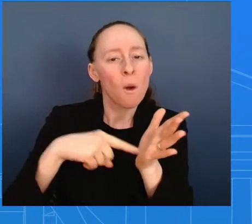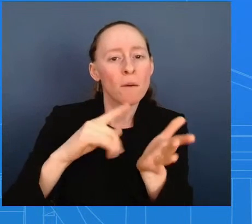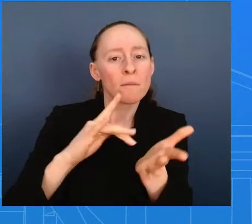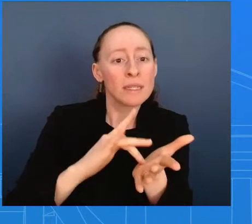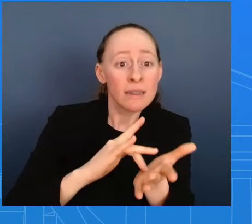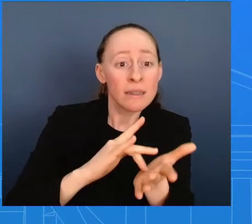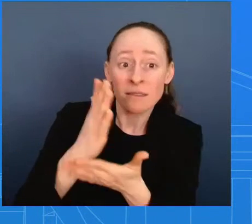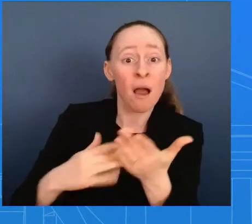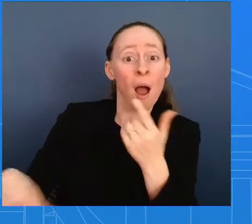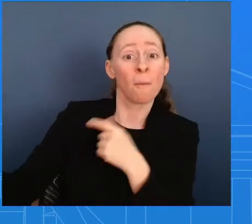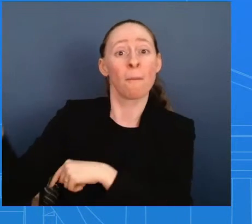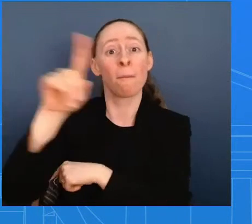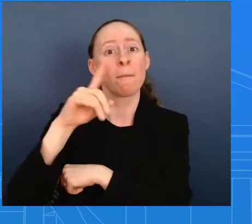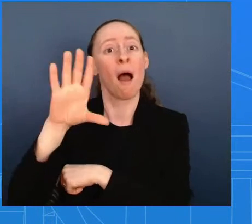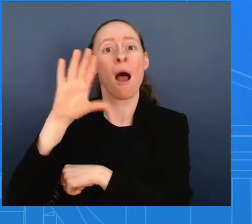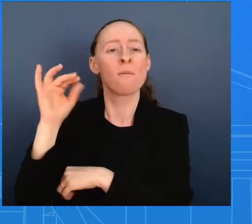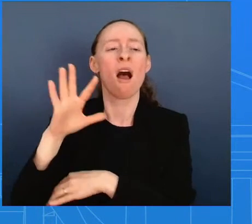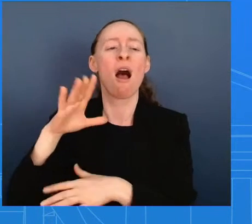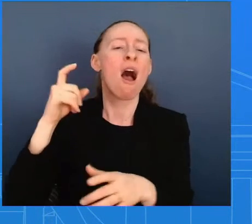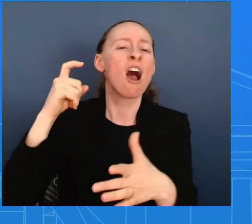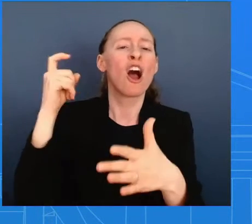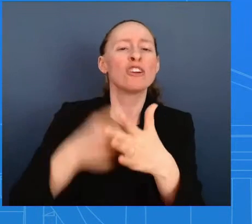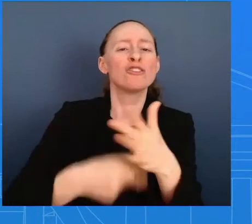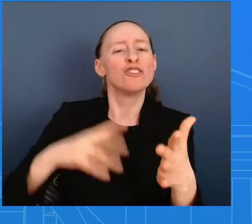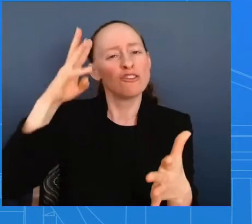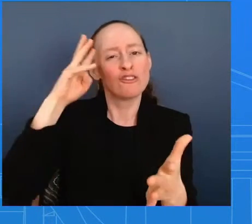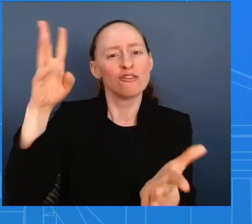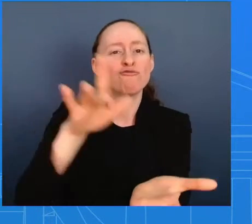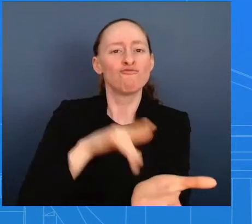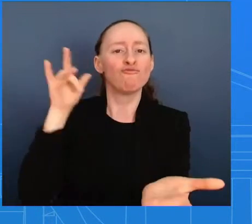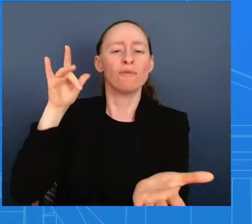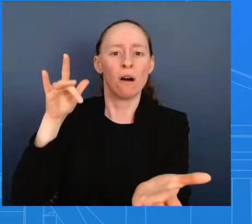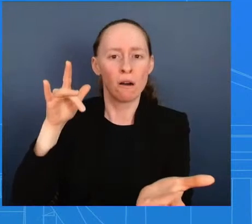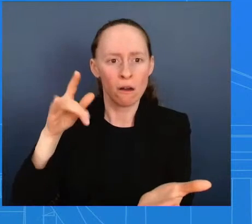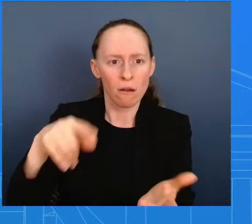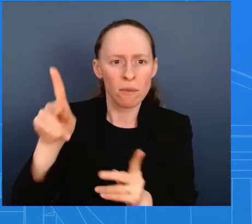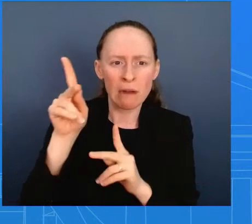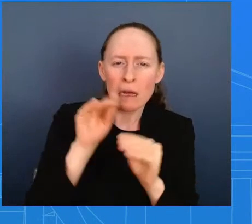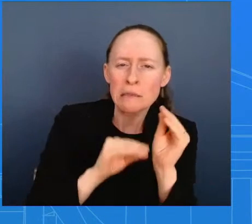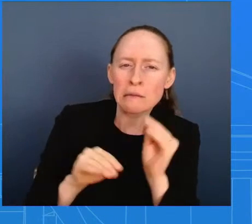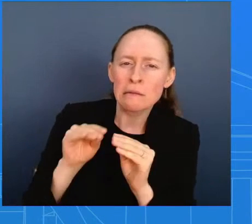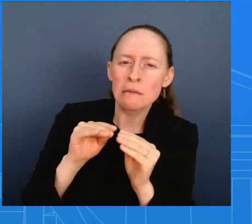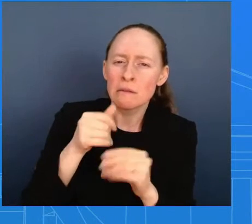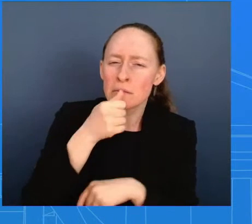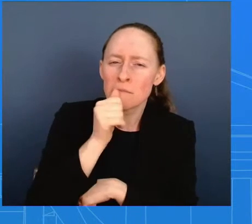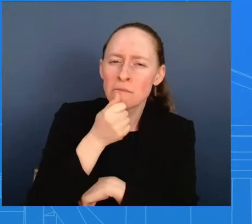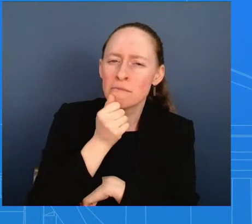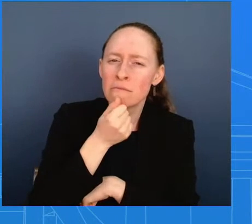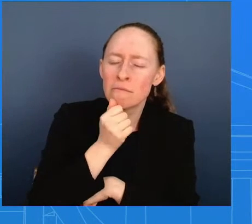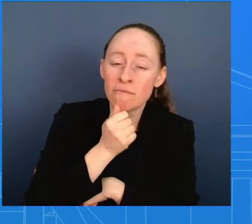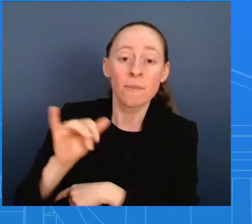And so, when we're talking about expanding ACA -- we expanded that for DREAMers, for DACA recipients.